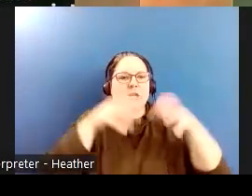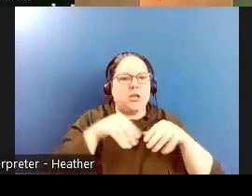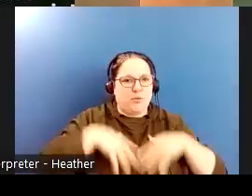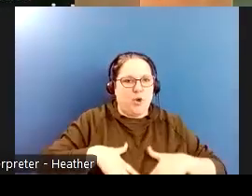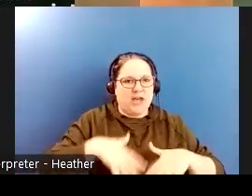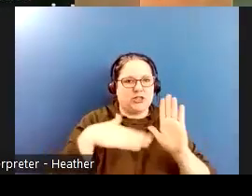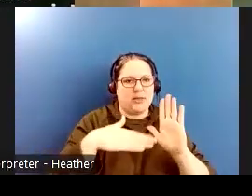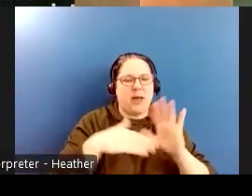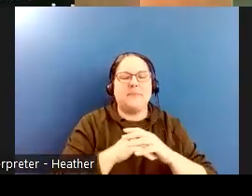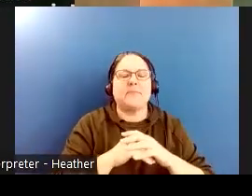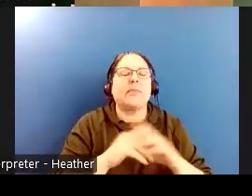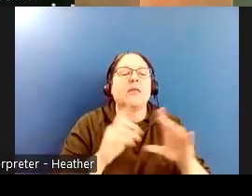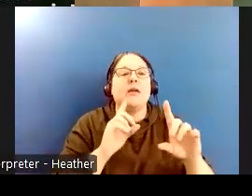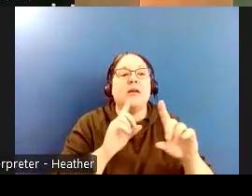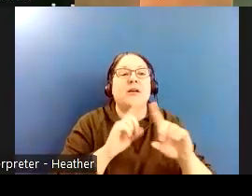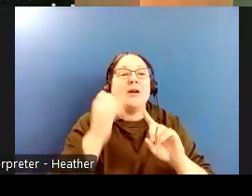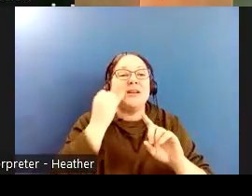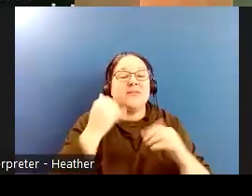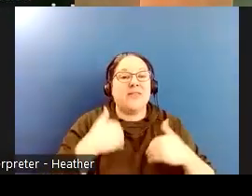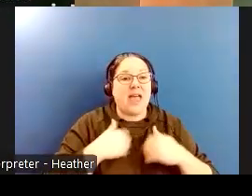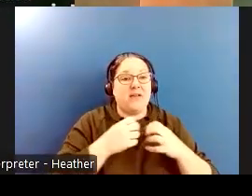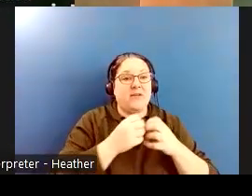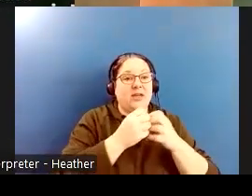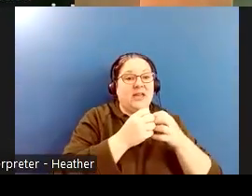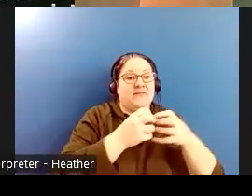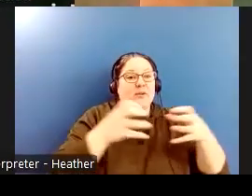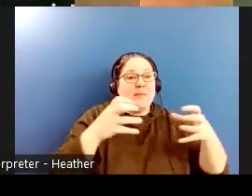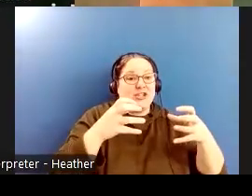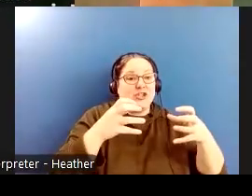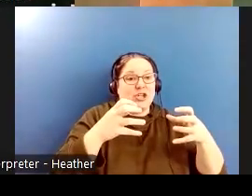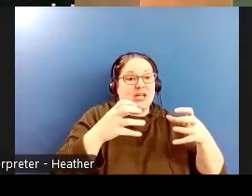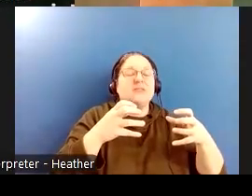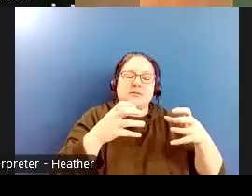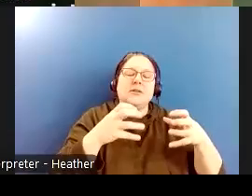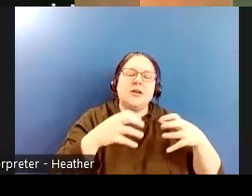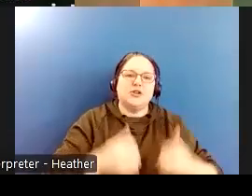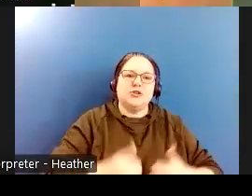point they they had inflammation, their survival was worse. If at two point time points the